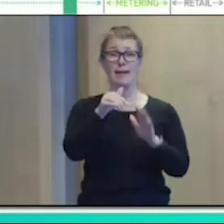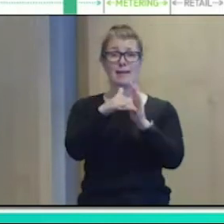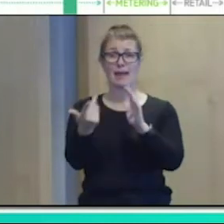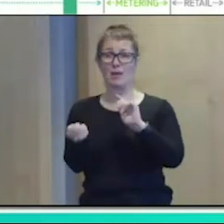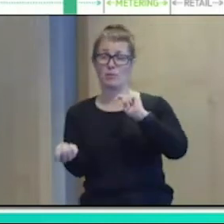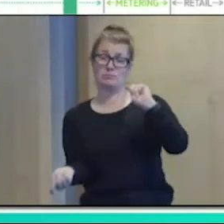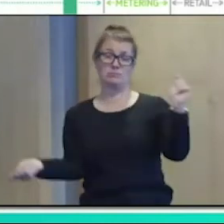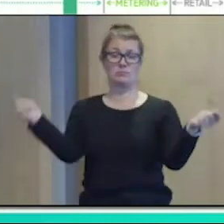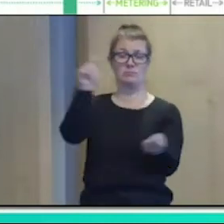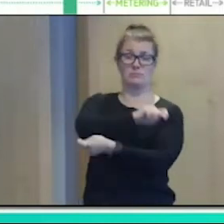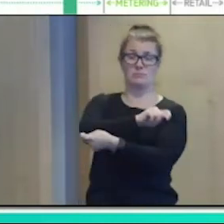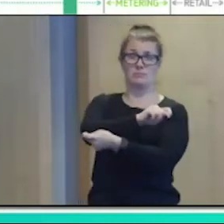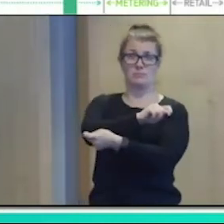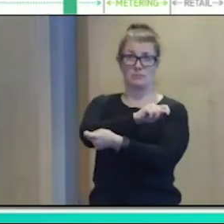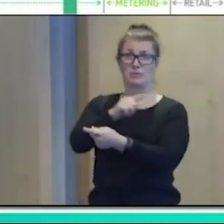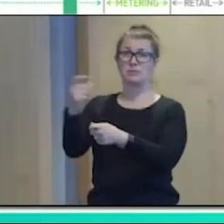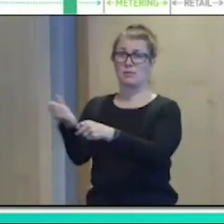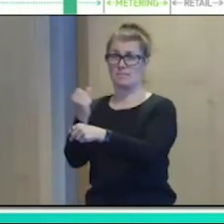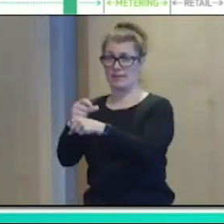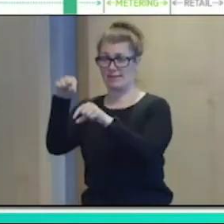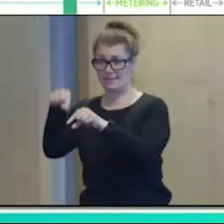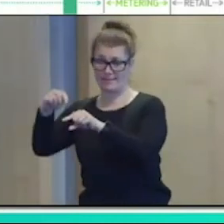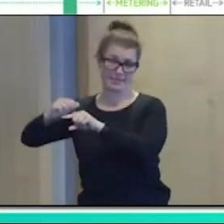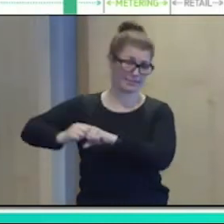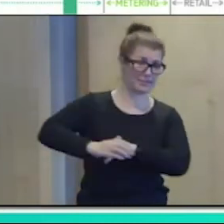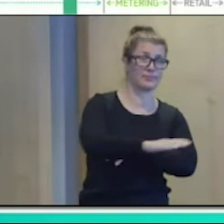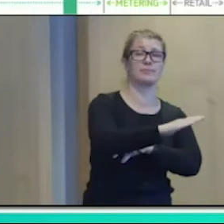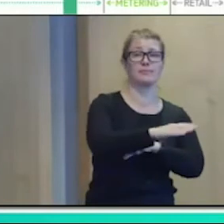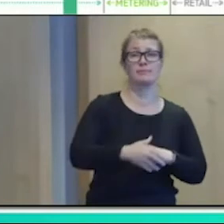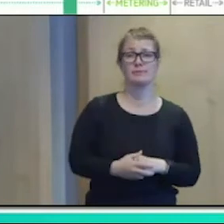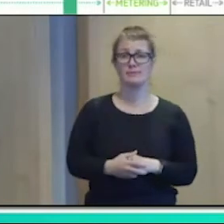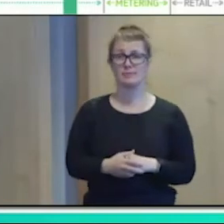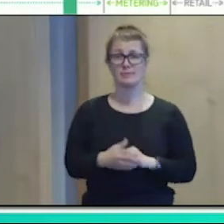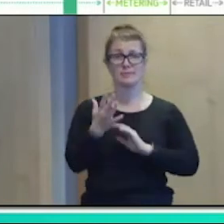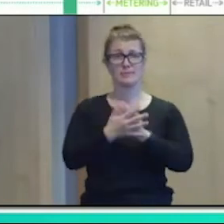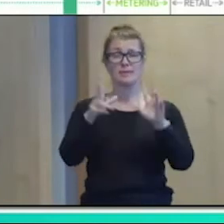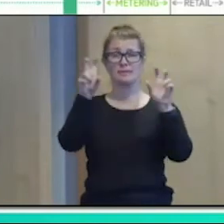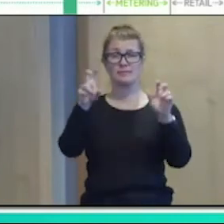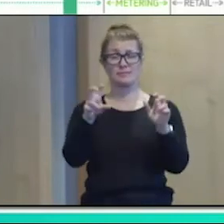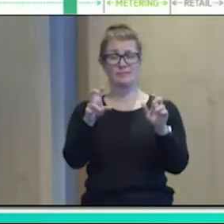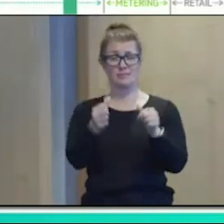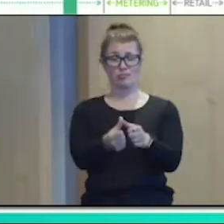up the electricity system and this is what we call reverse power flows. You may have heard that nice